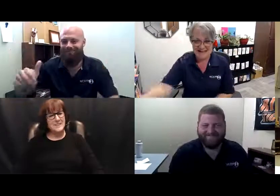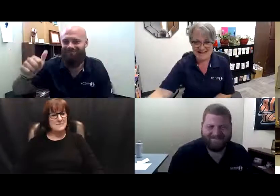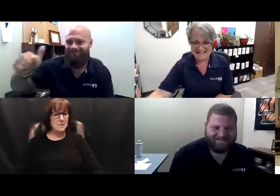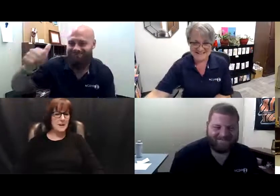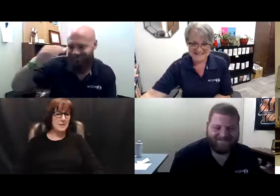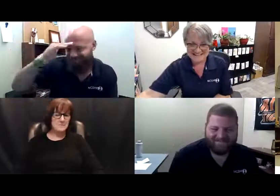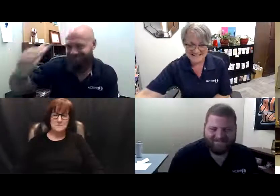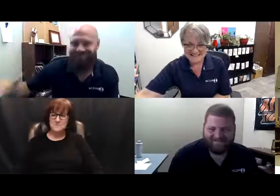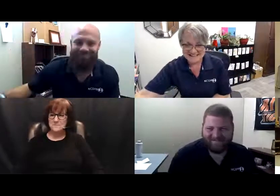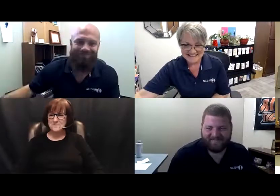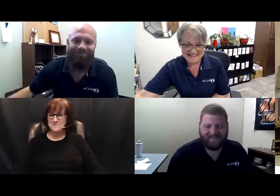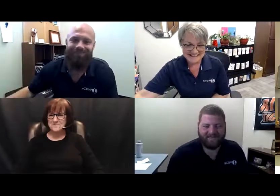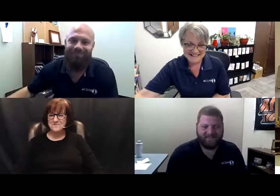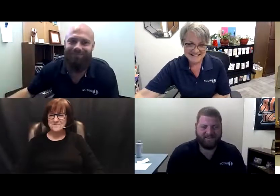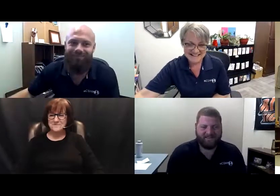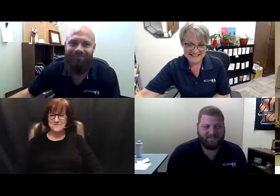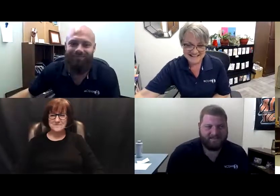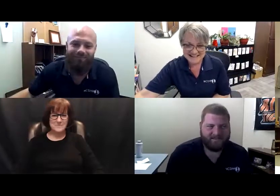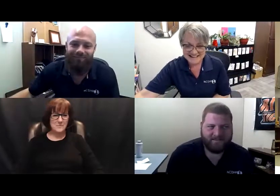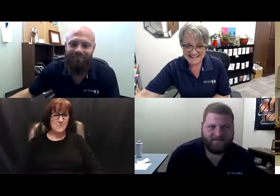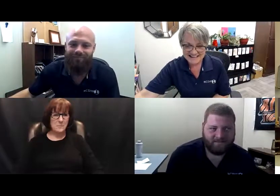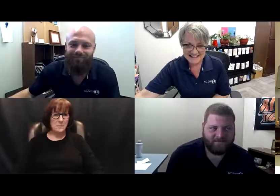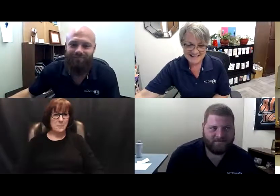Bye bye.